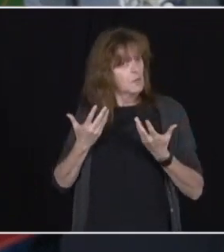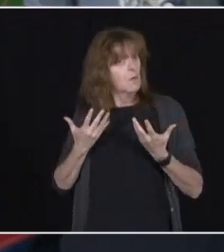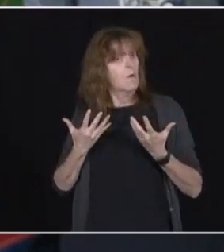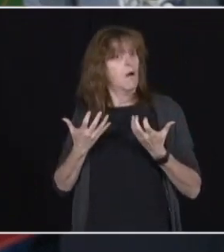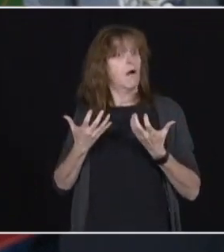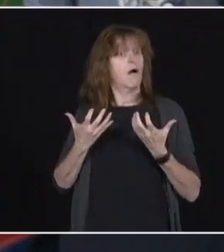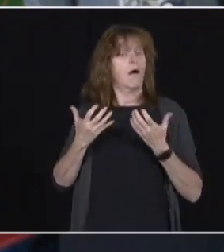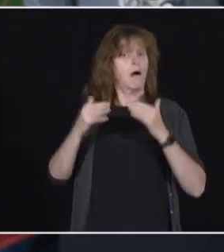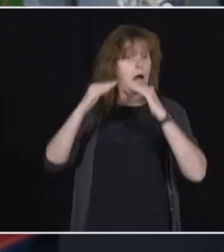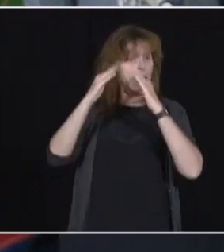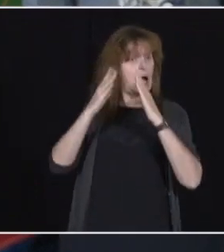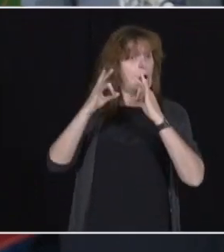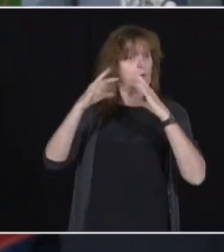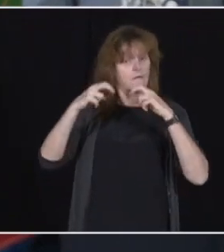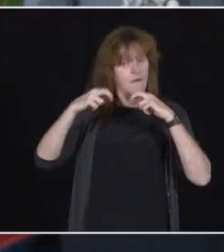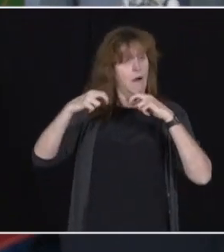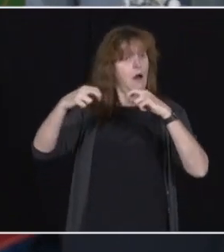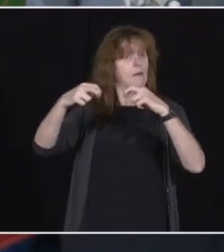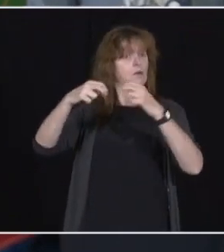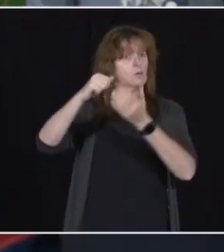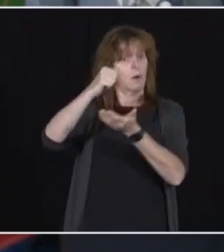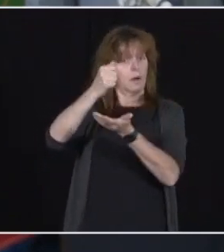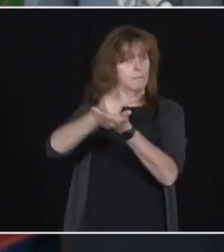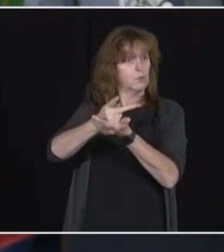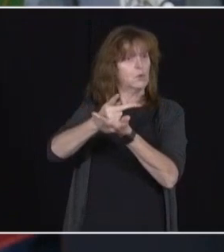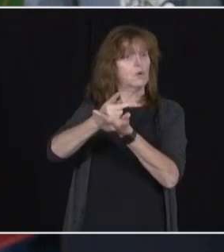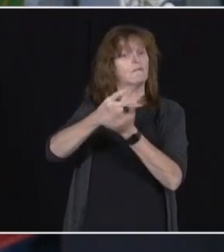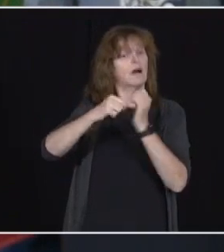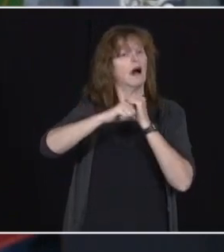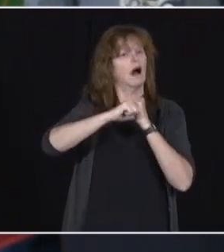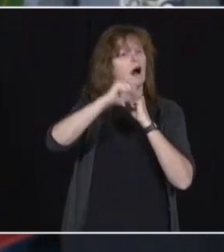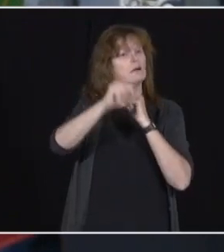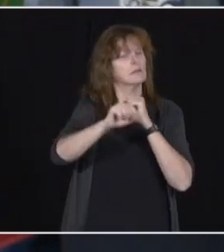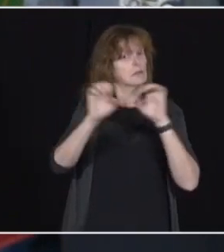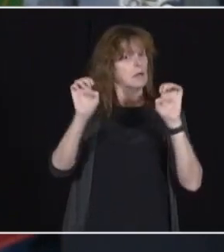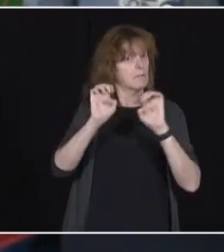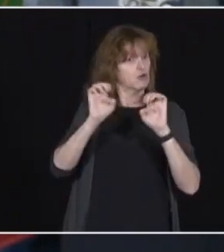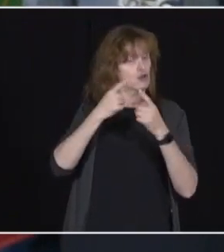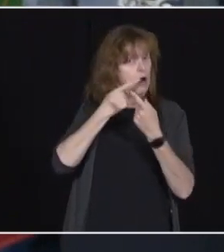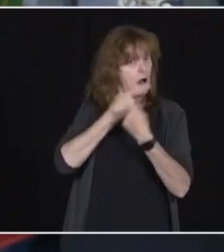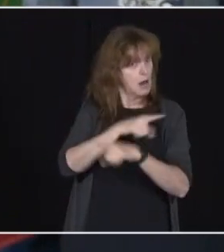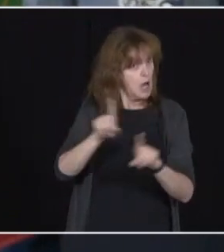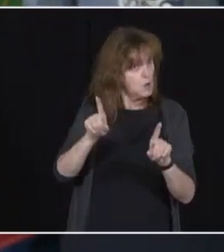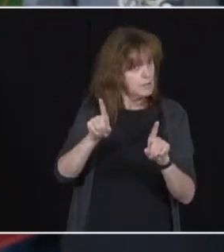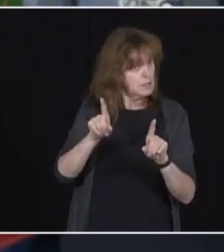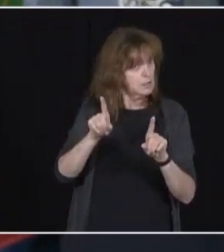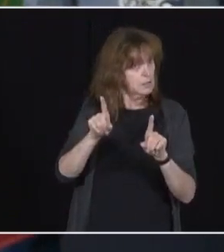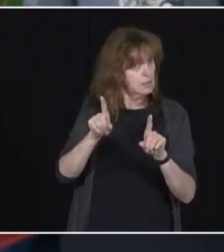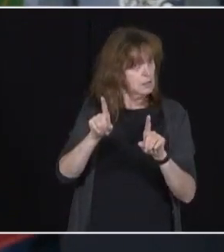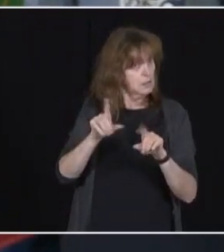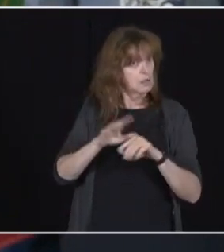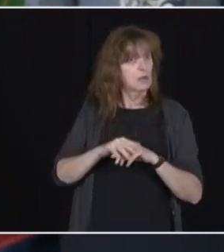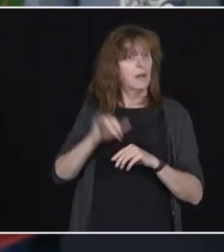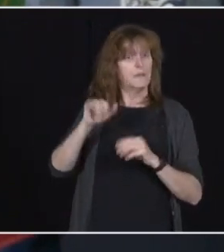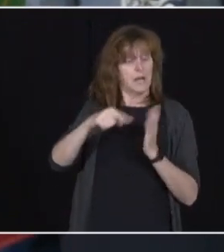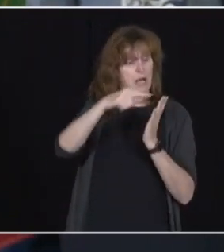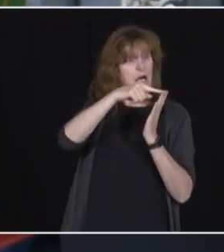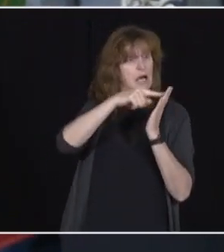approve extension of the state of emergency. Note that was